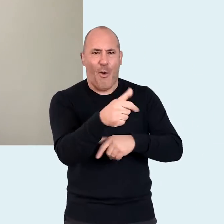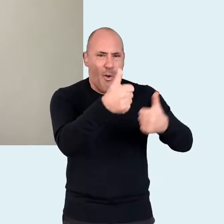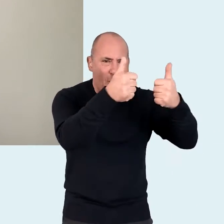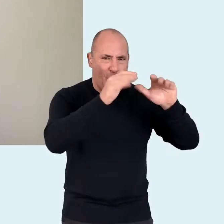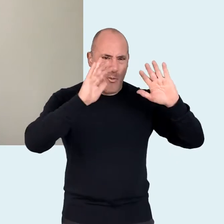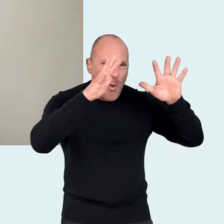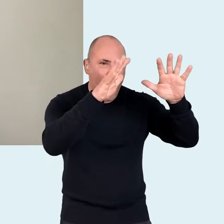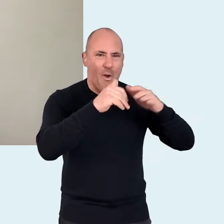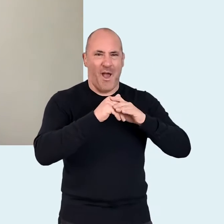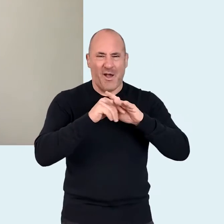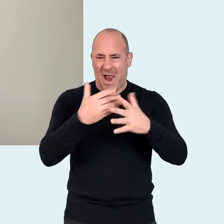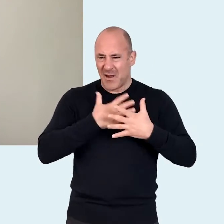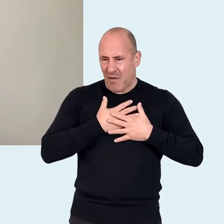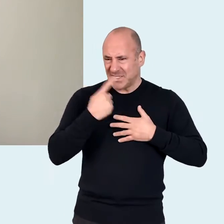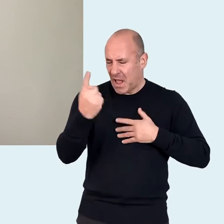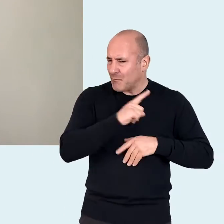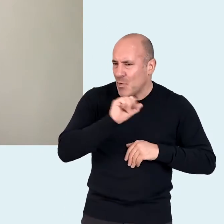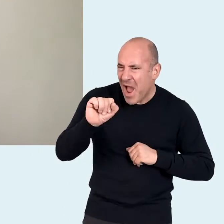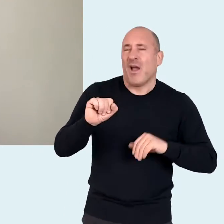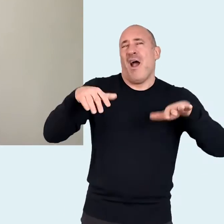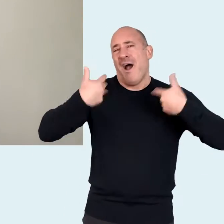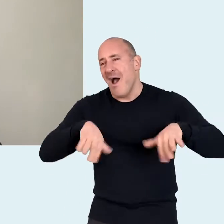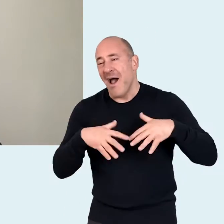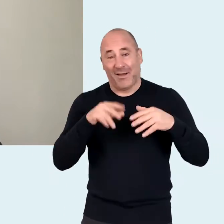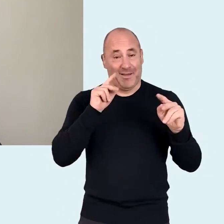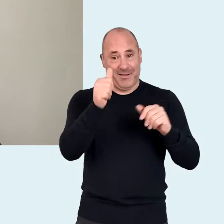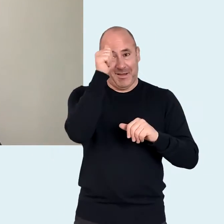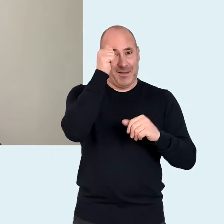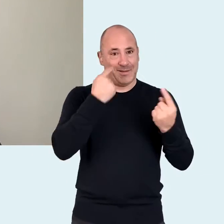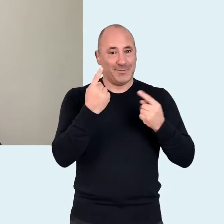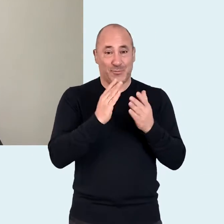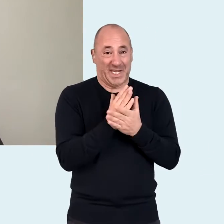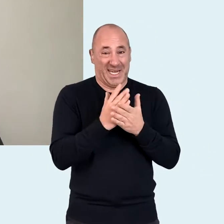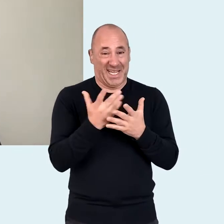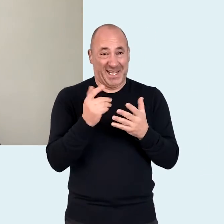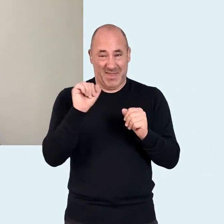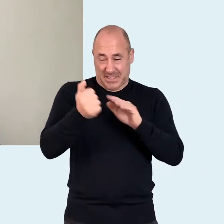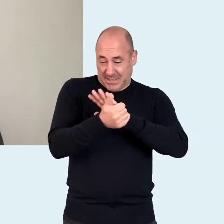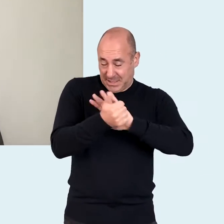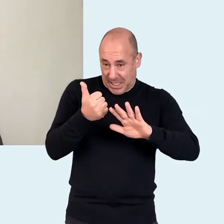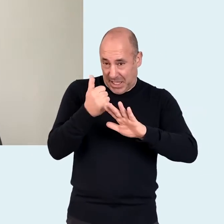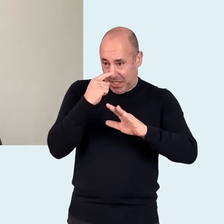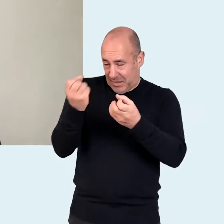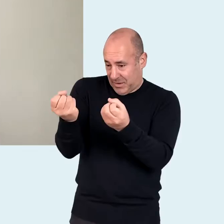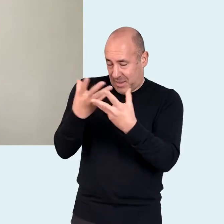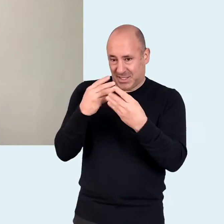celebrate them for who they are and what they love about themselves. And they get a chance